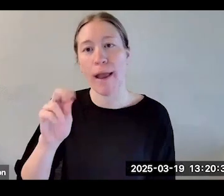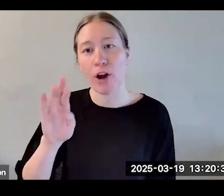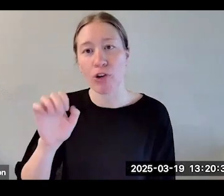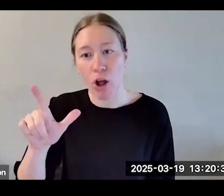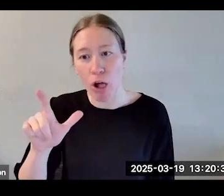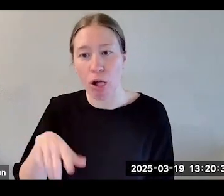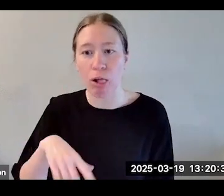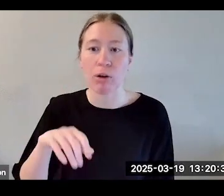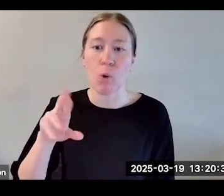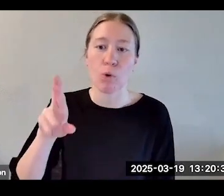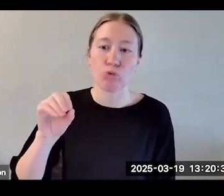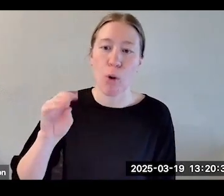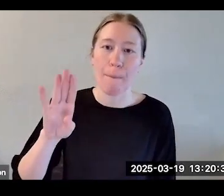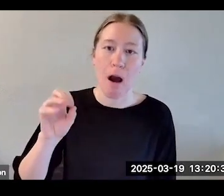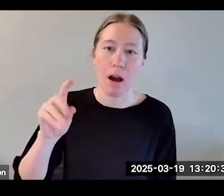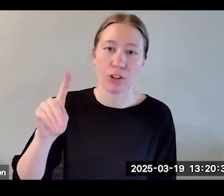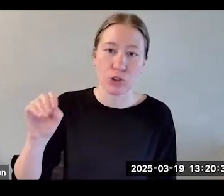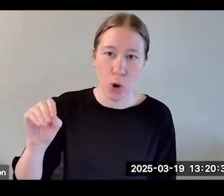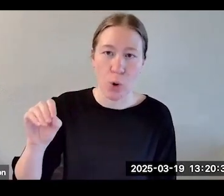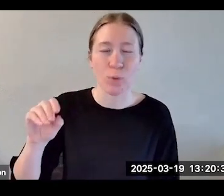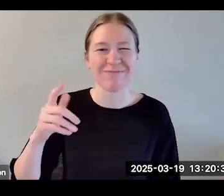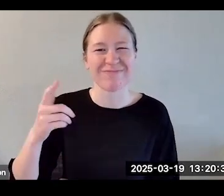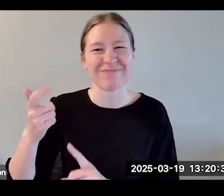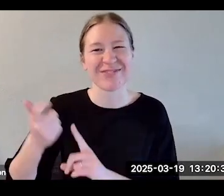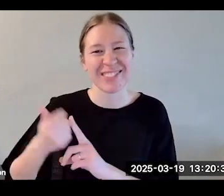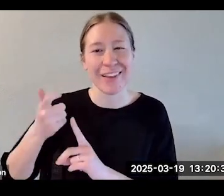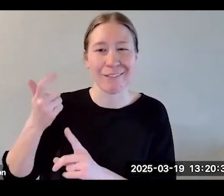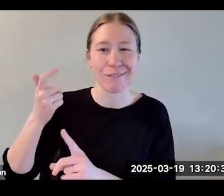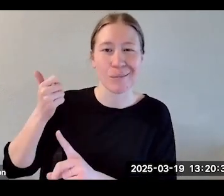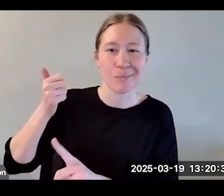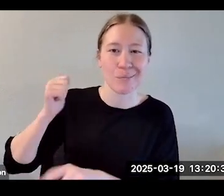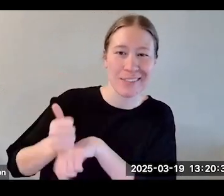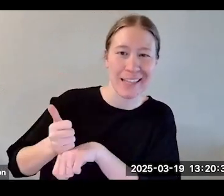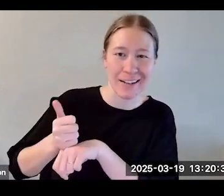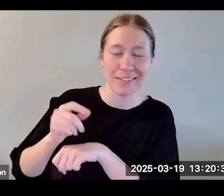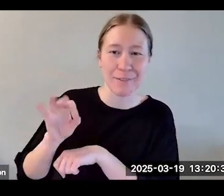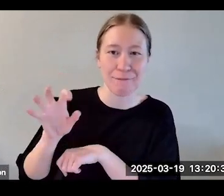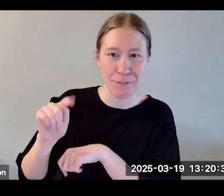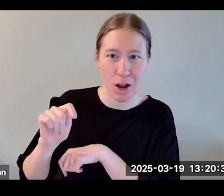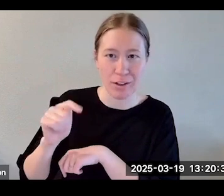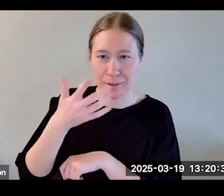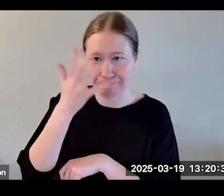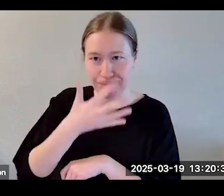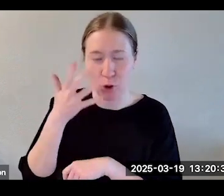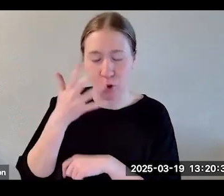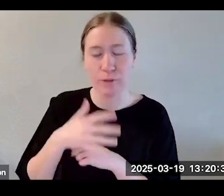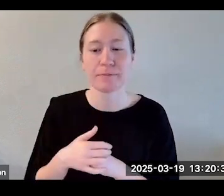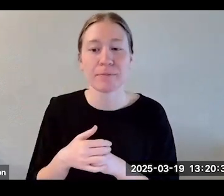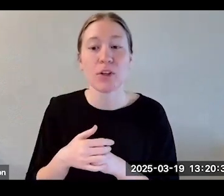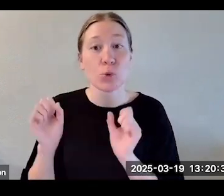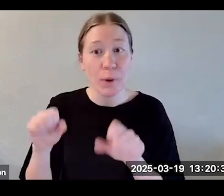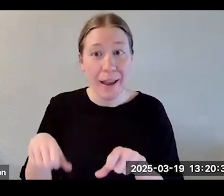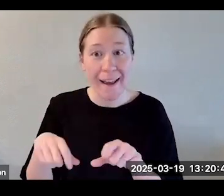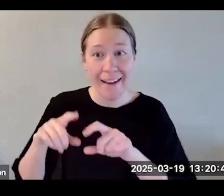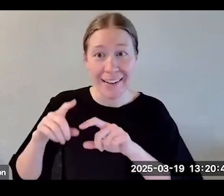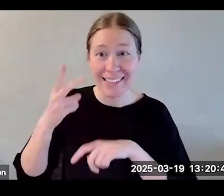that you have defaulted to in Google Docs. And again, you can actually kind of see what these font faces look like here.